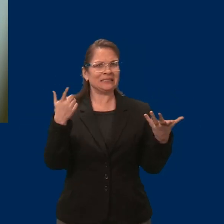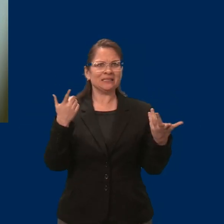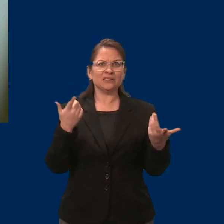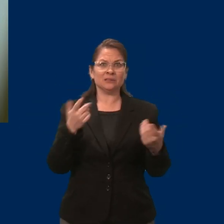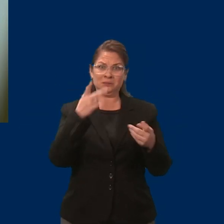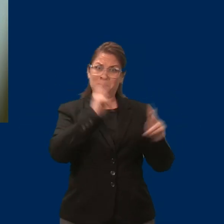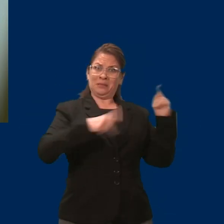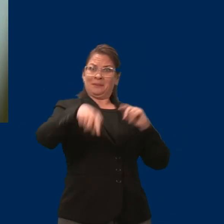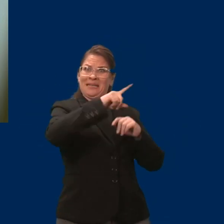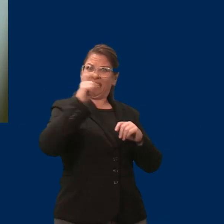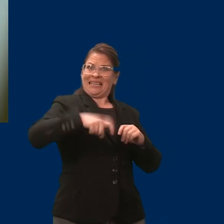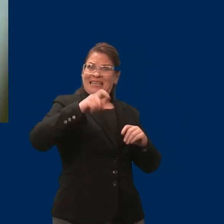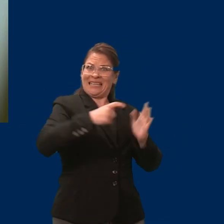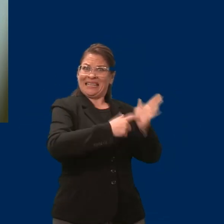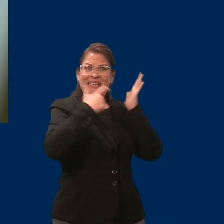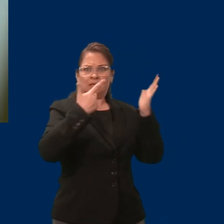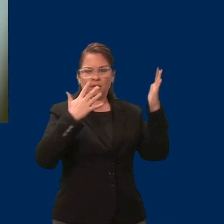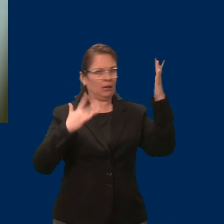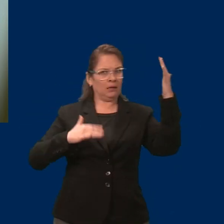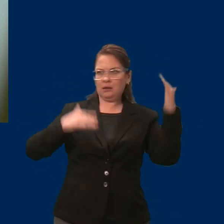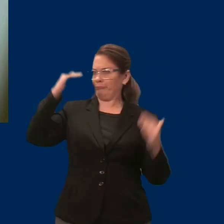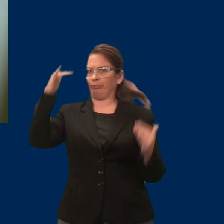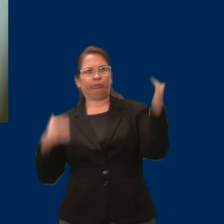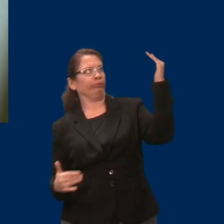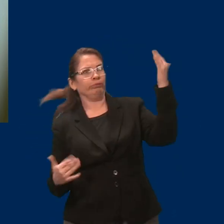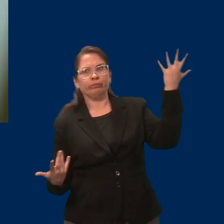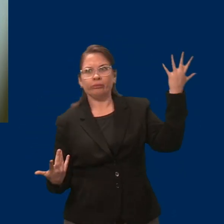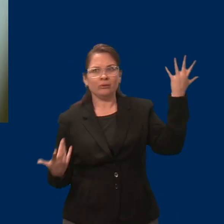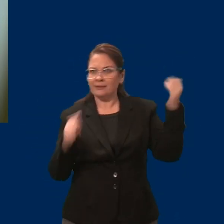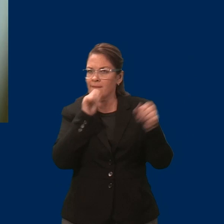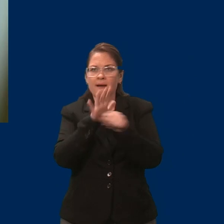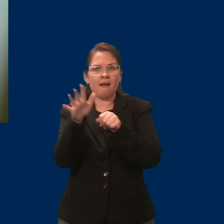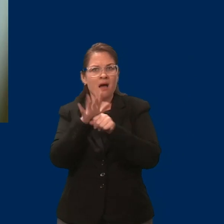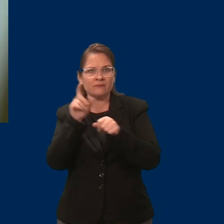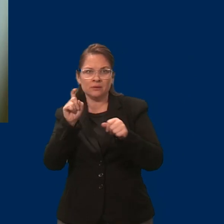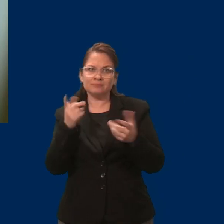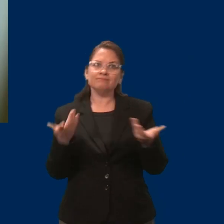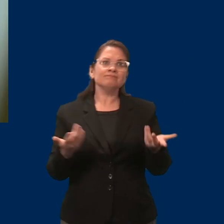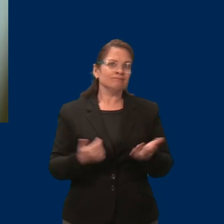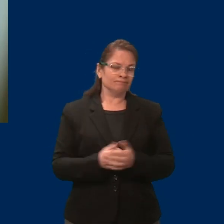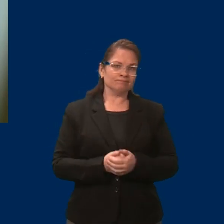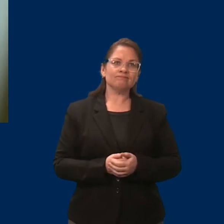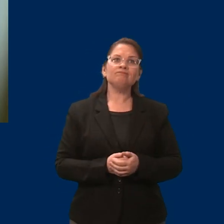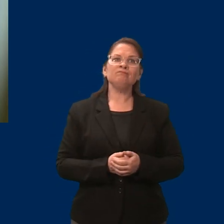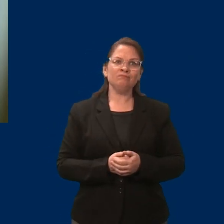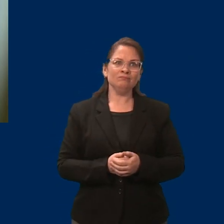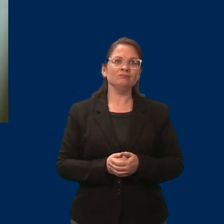and that Minnesotans deserve. And so some of the things that were passed last year out